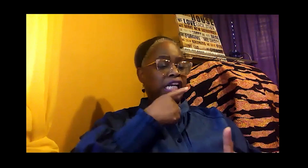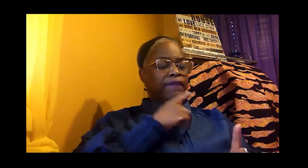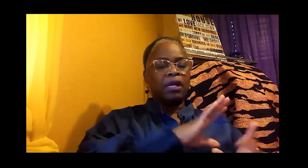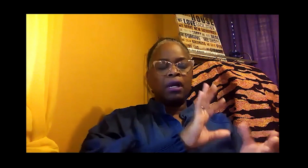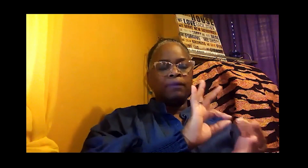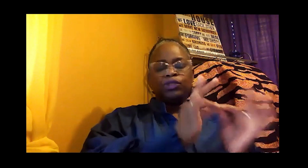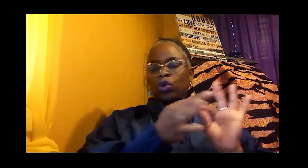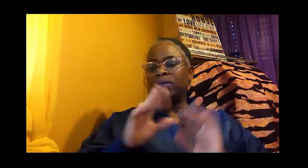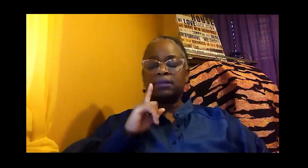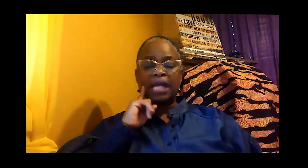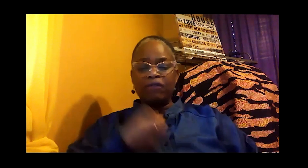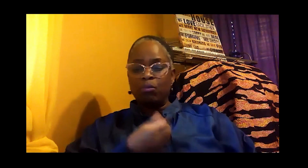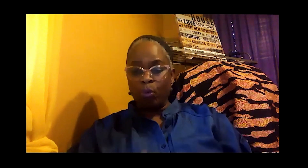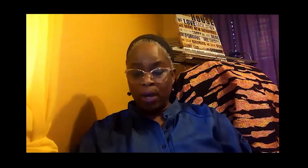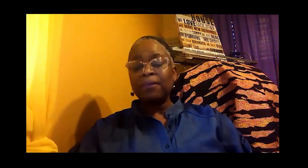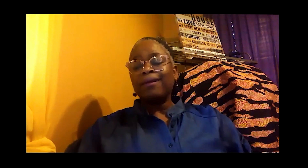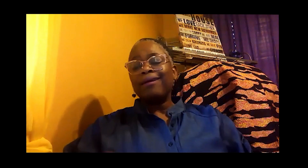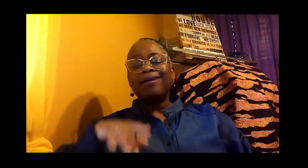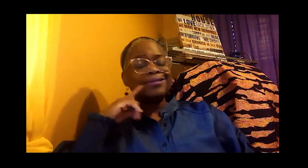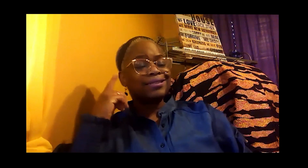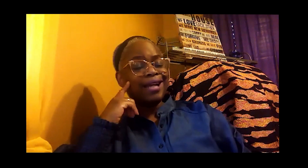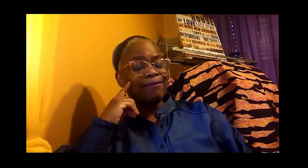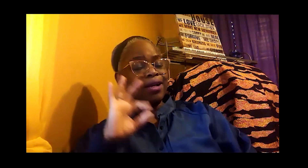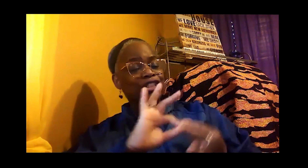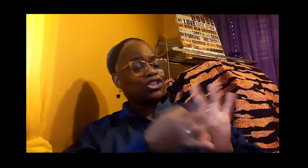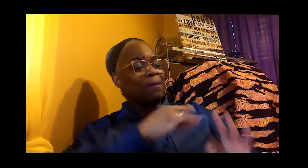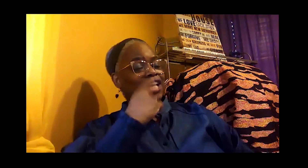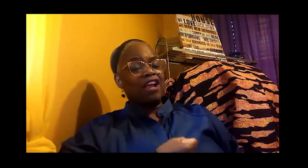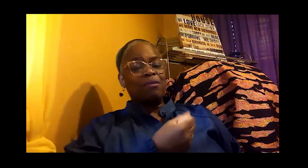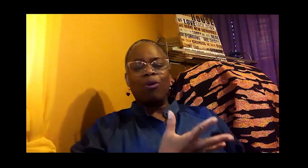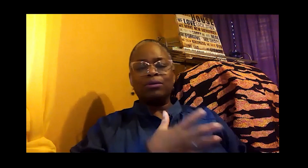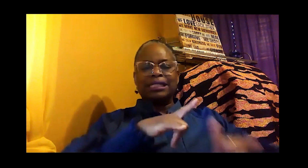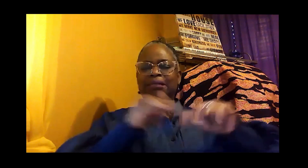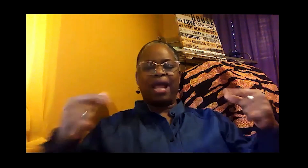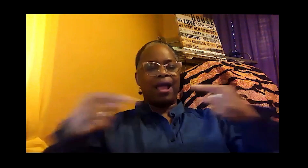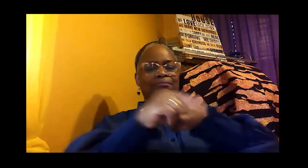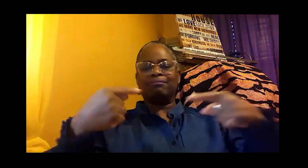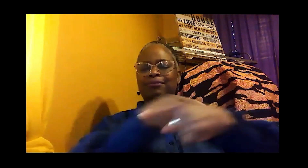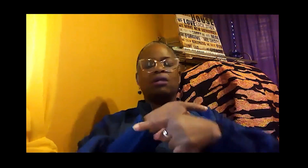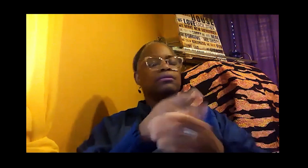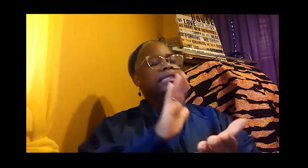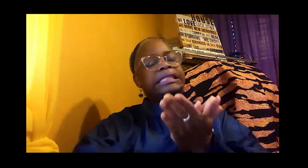was hearing artists would interpret Deaf artist poems, and Deaf artists would interpret hearing